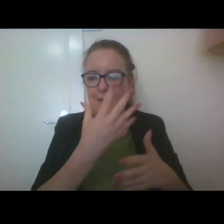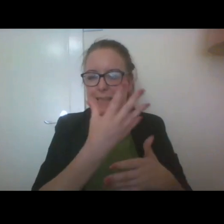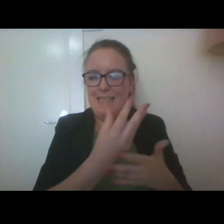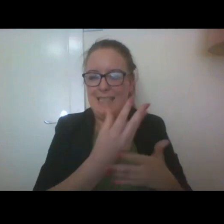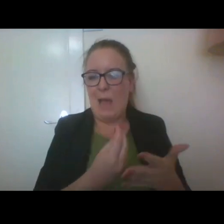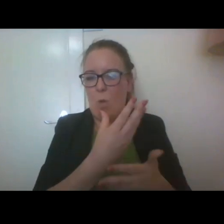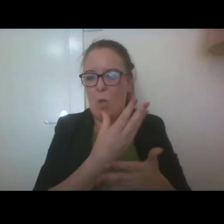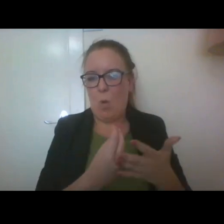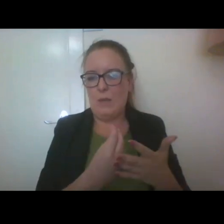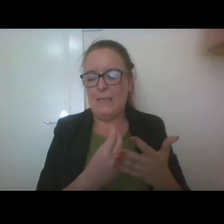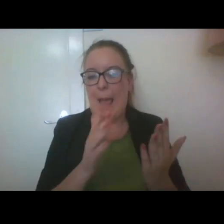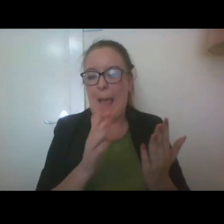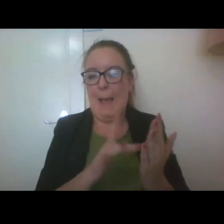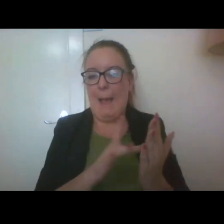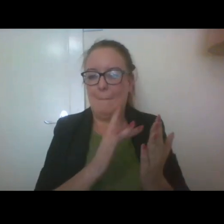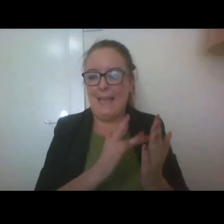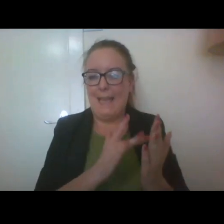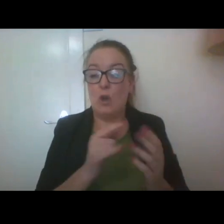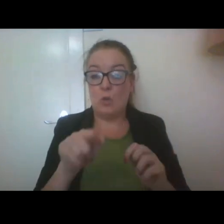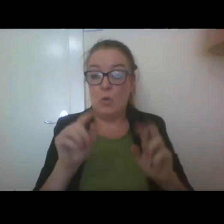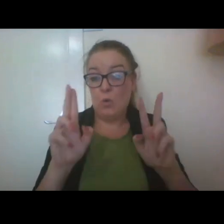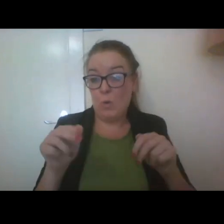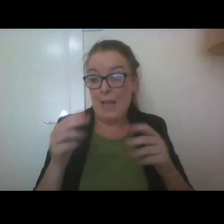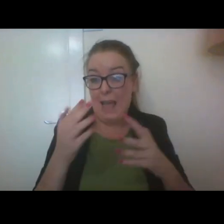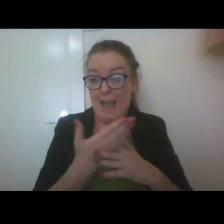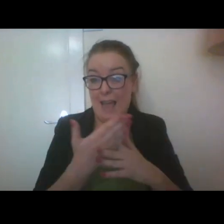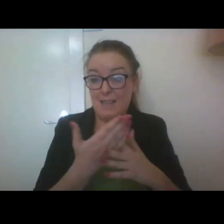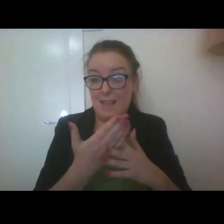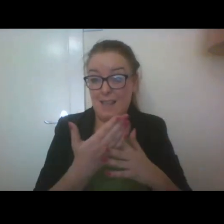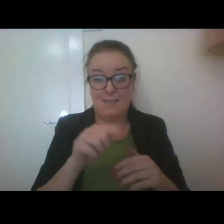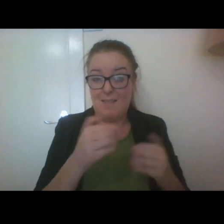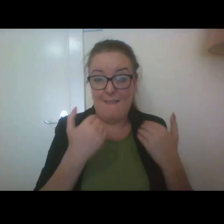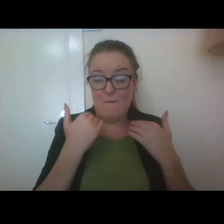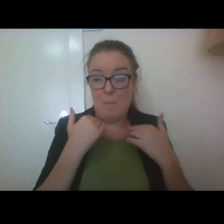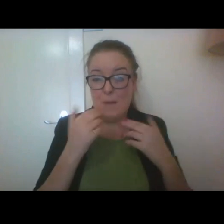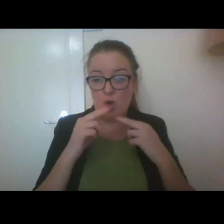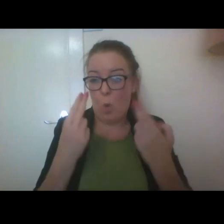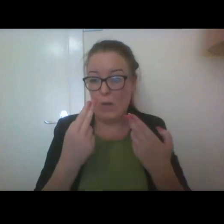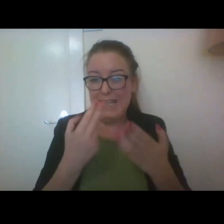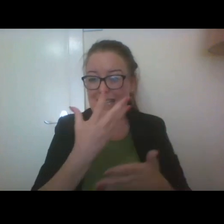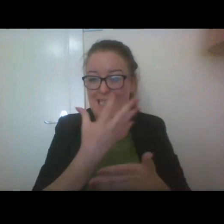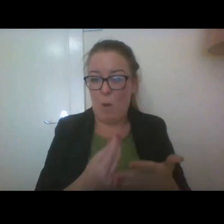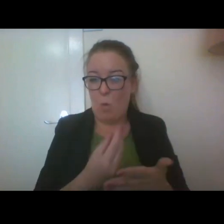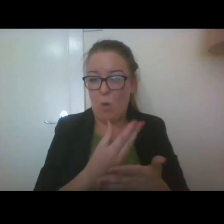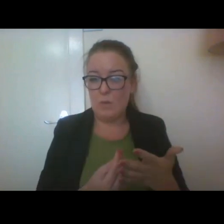without necessarily having to download the application itself. But because of the needs from within the NaviLens app,